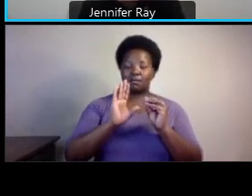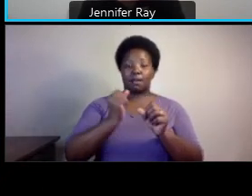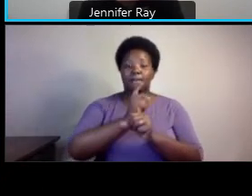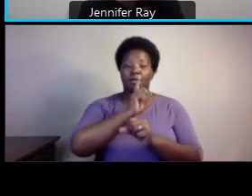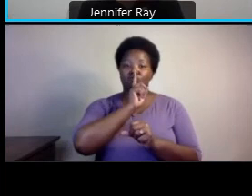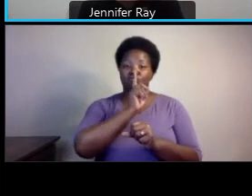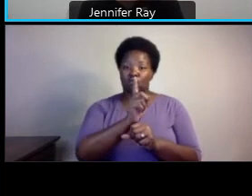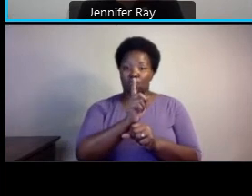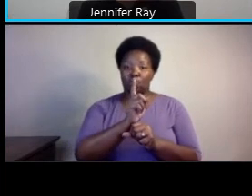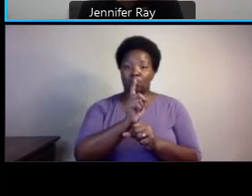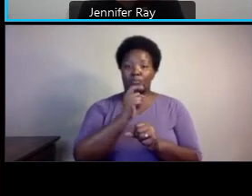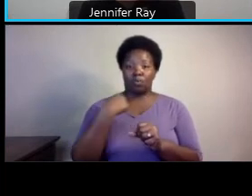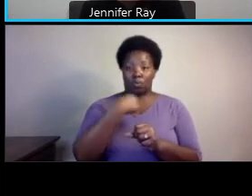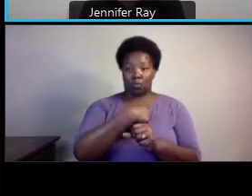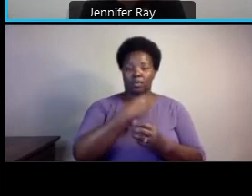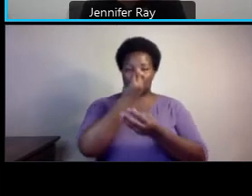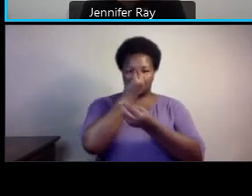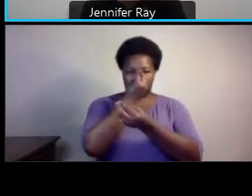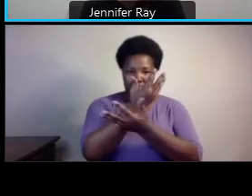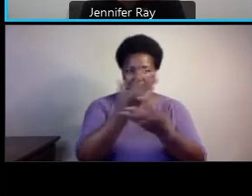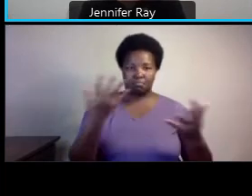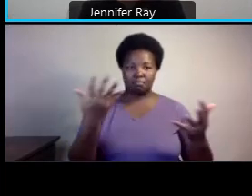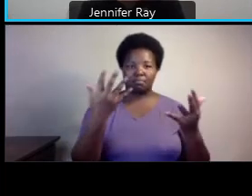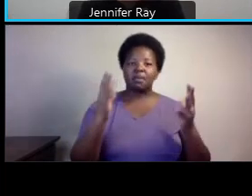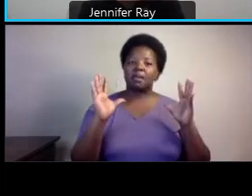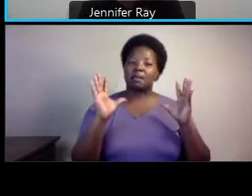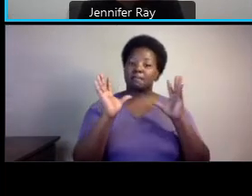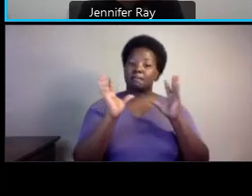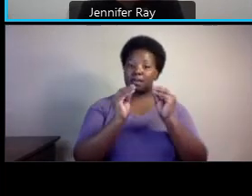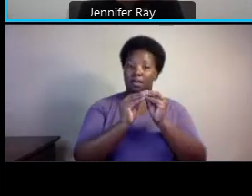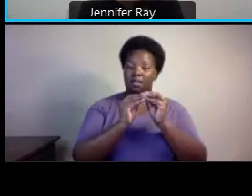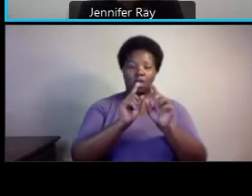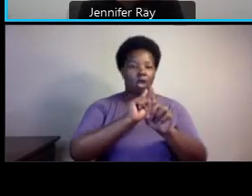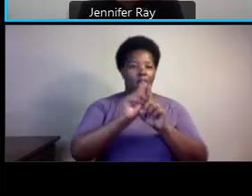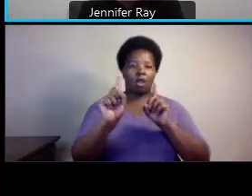informing the public and conducting our meetings in a non-discriminatory manner